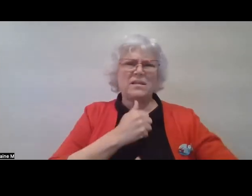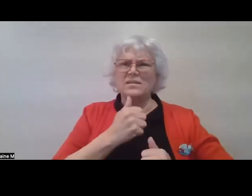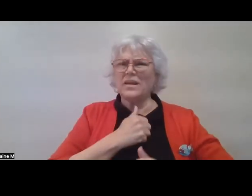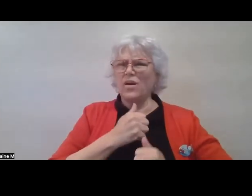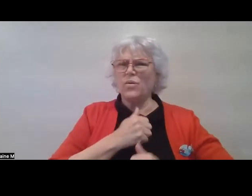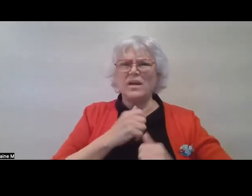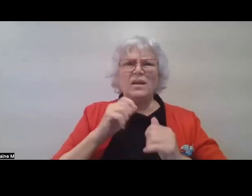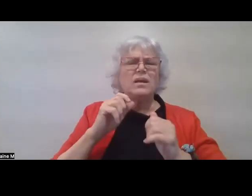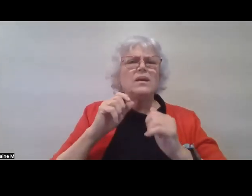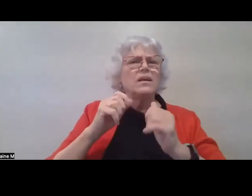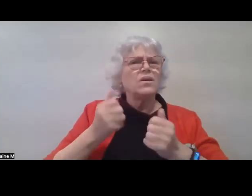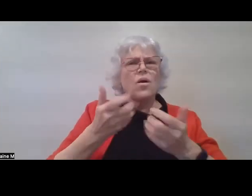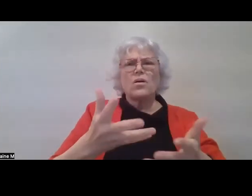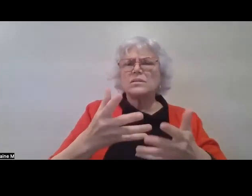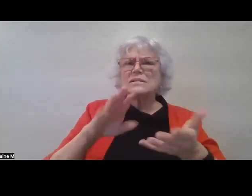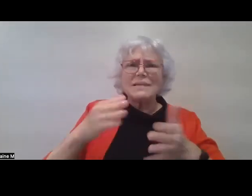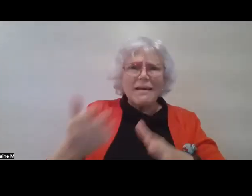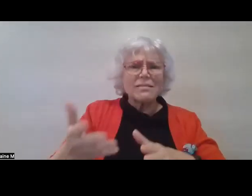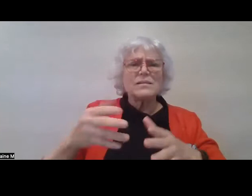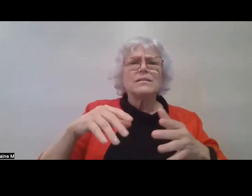the creation of the United States.